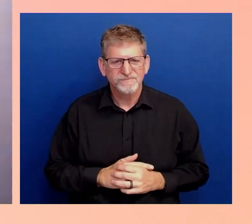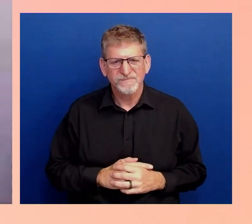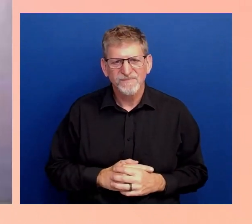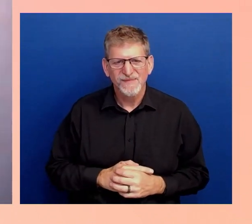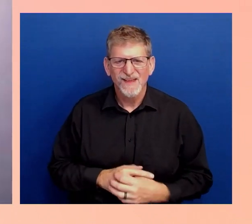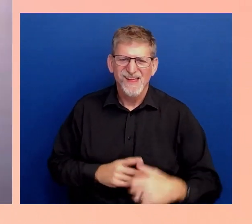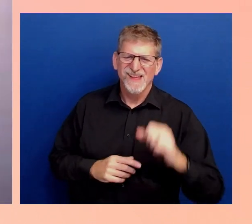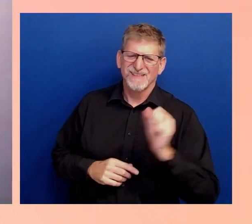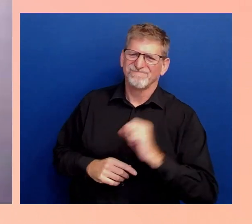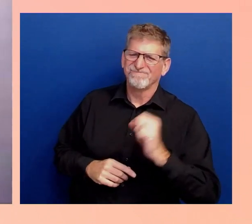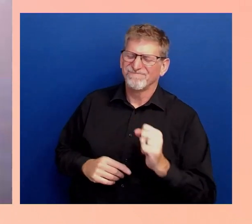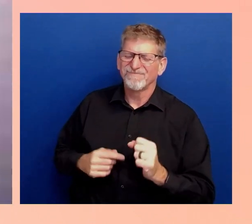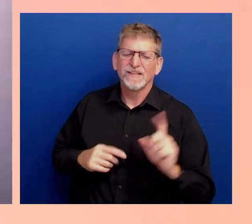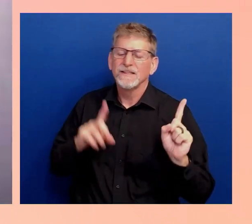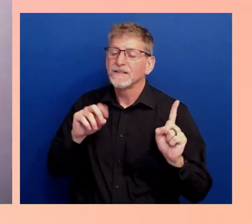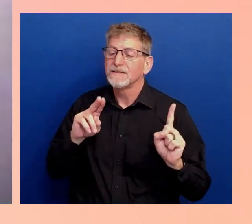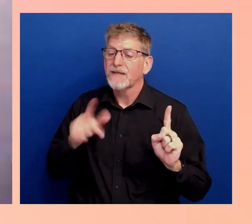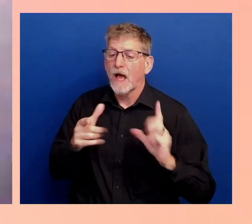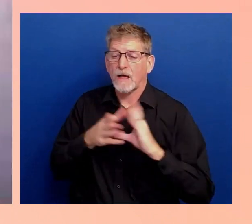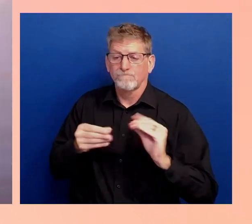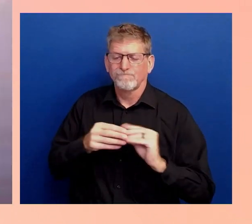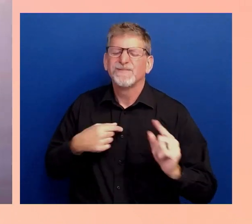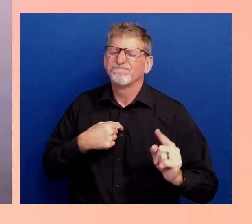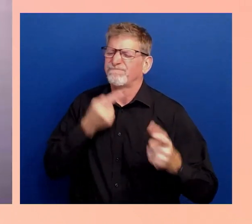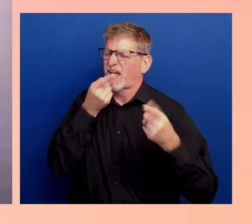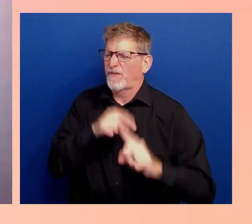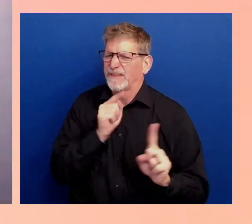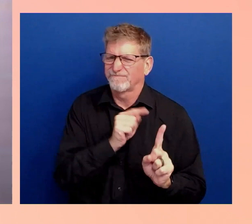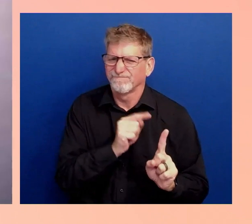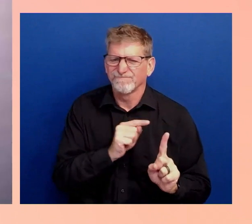I want to continue to believe that designing for